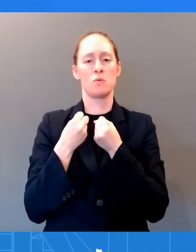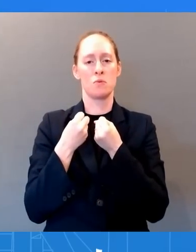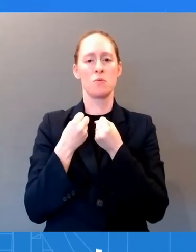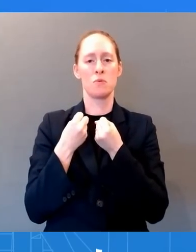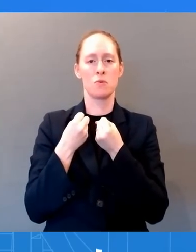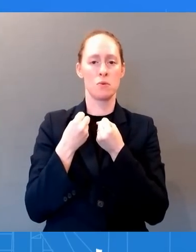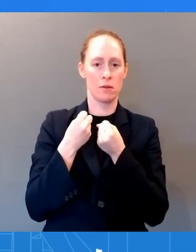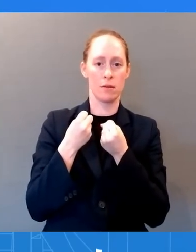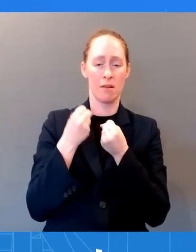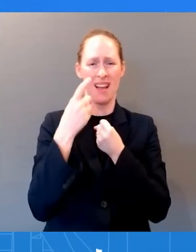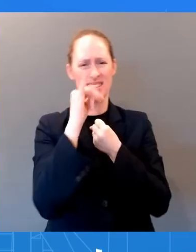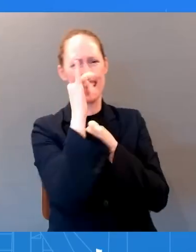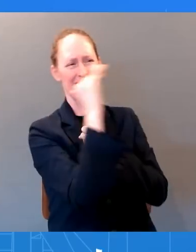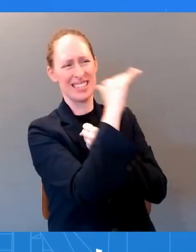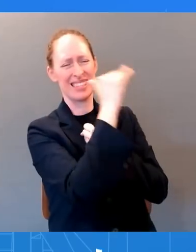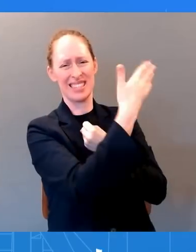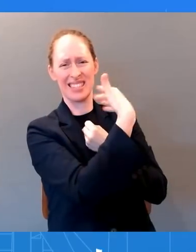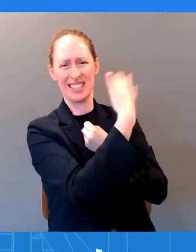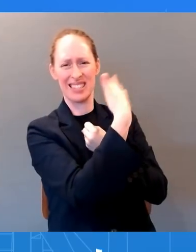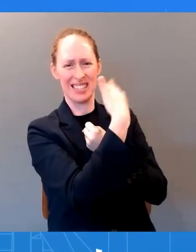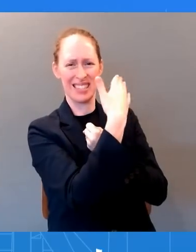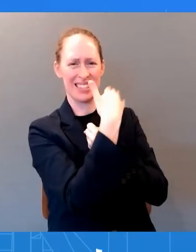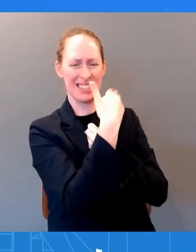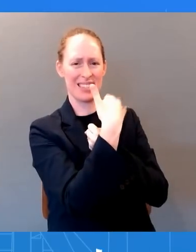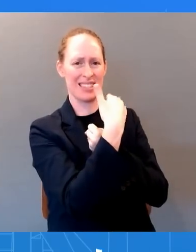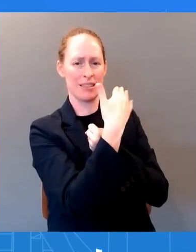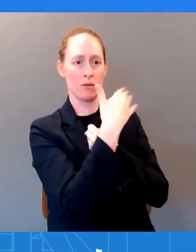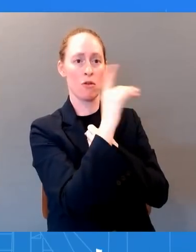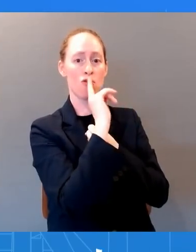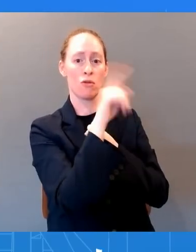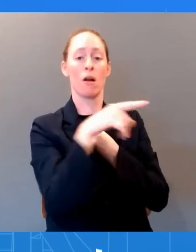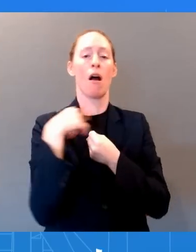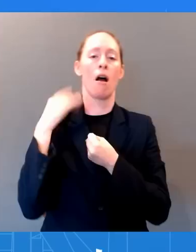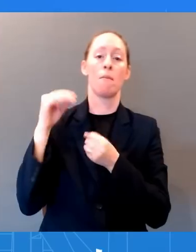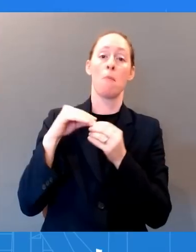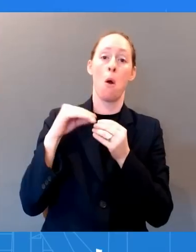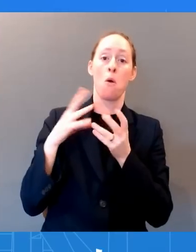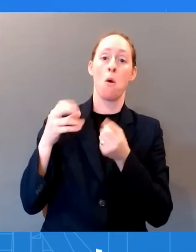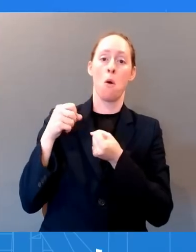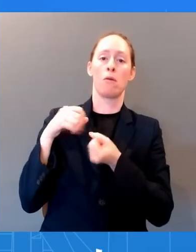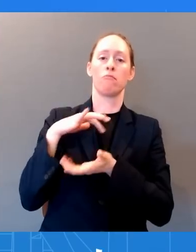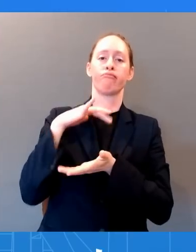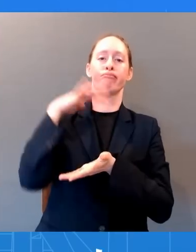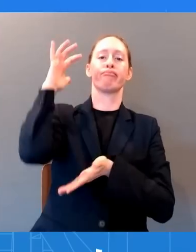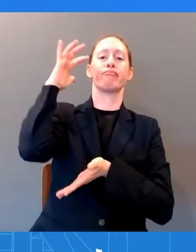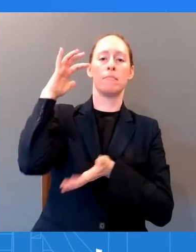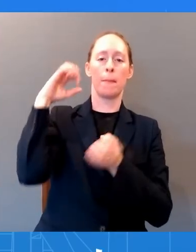We're going to continue to work with Congress to get that extra funding. But that's what you're hearing from this announcement.